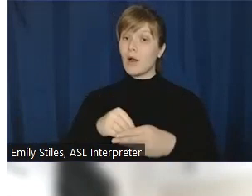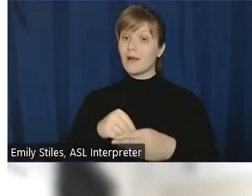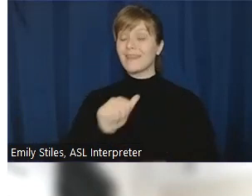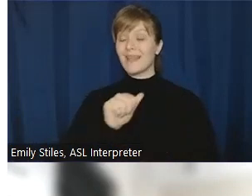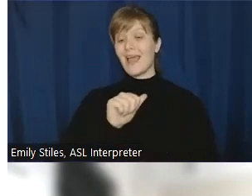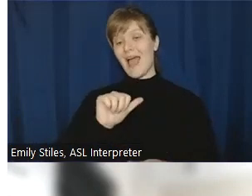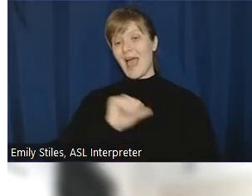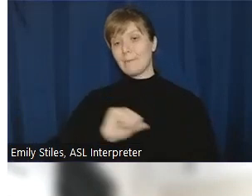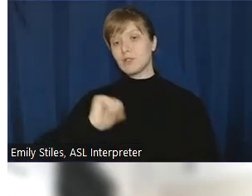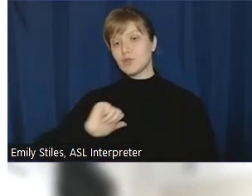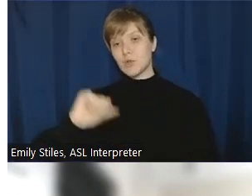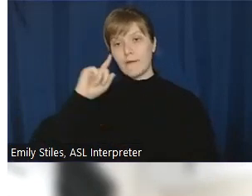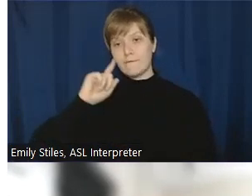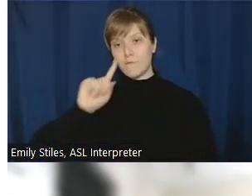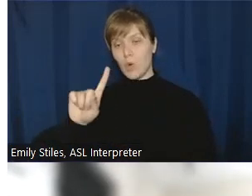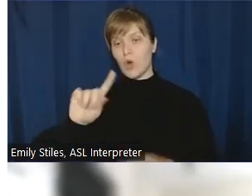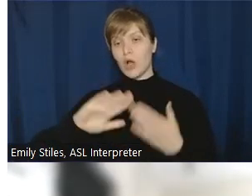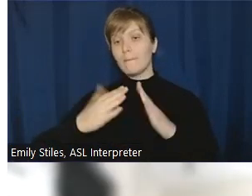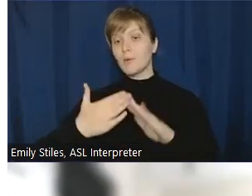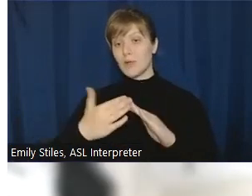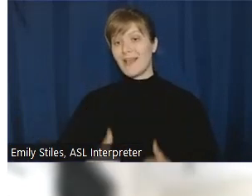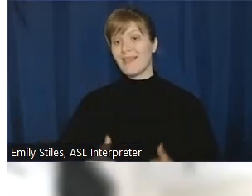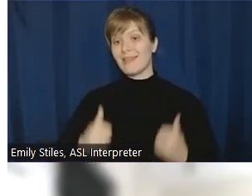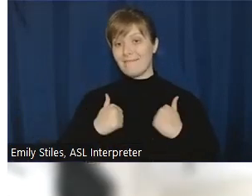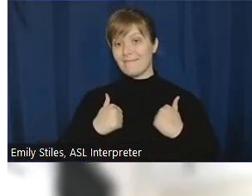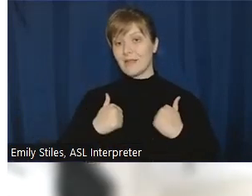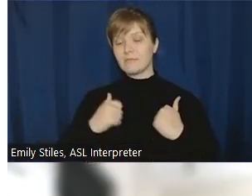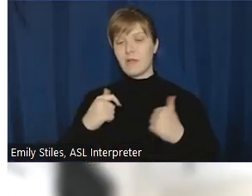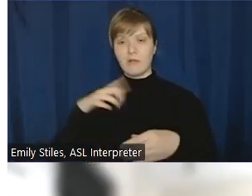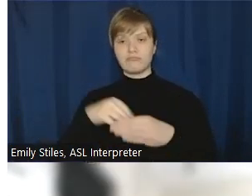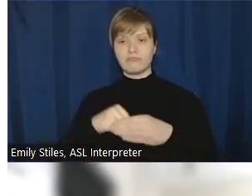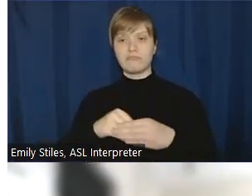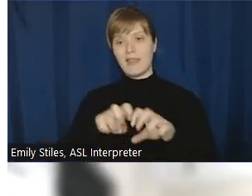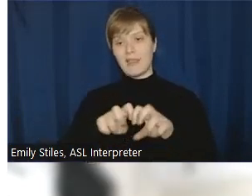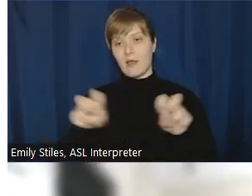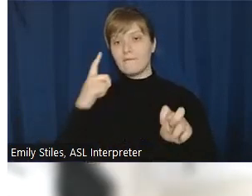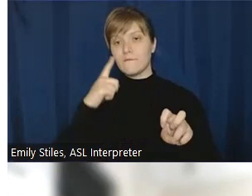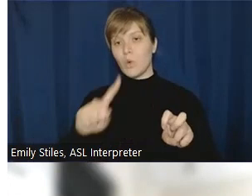Administration on Disabilities. It includes our protection advocacy organizations,